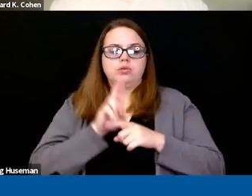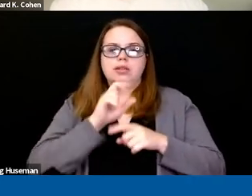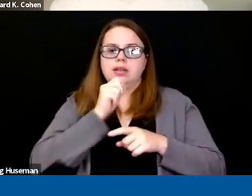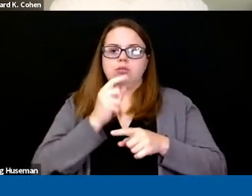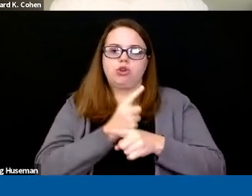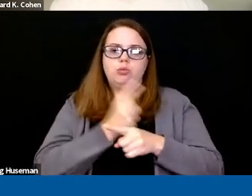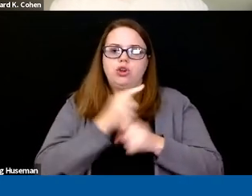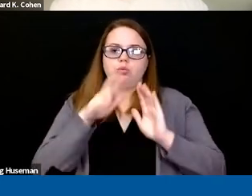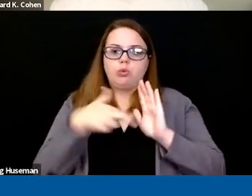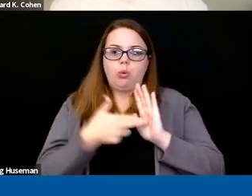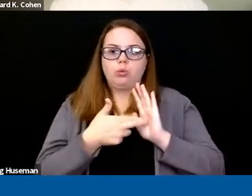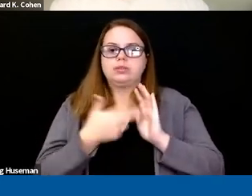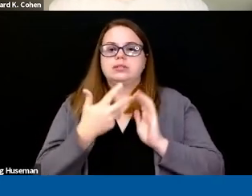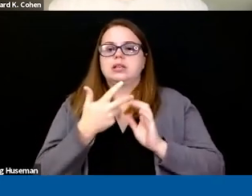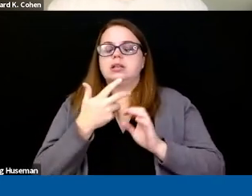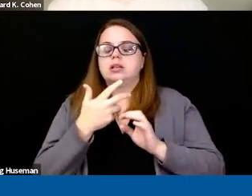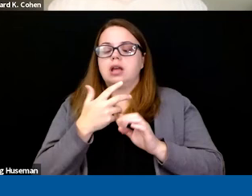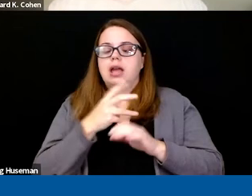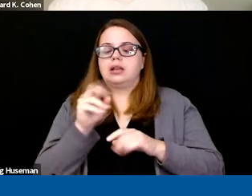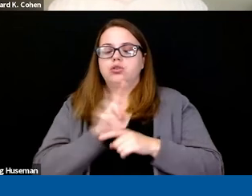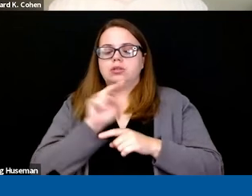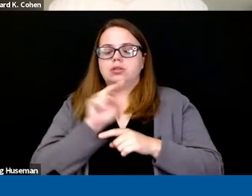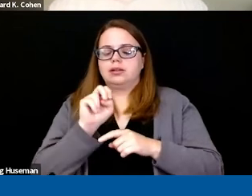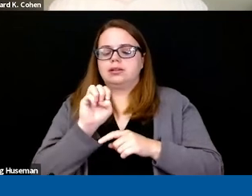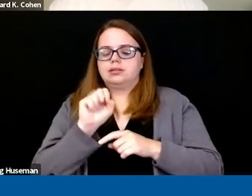and then using nesting roles improperly, are probably the biggest things.